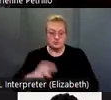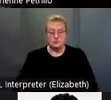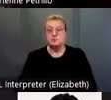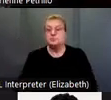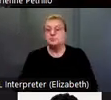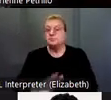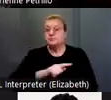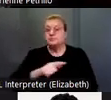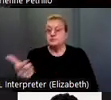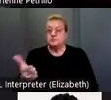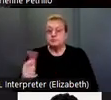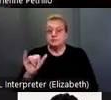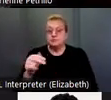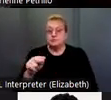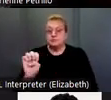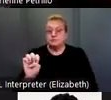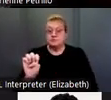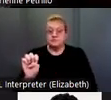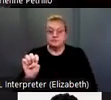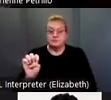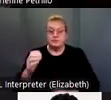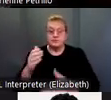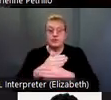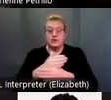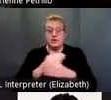who will share more about NEFA's work.